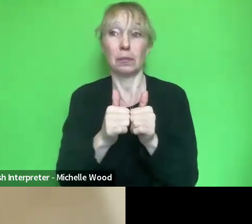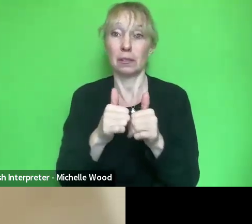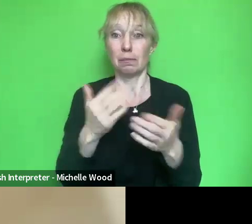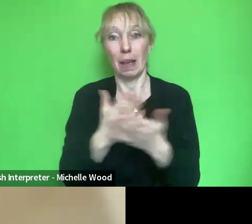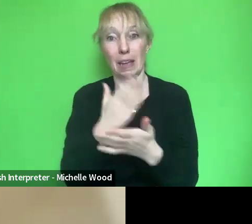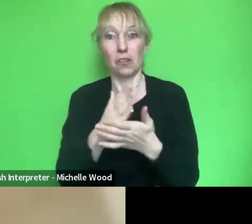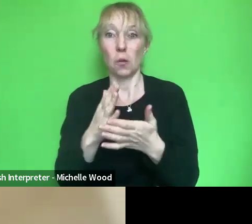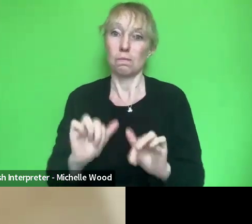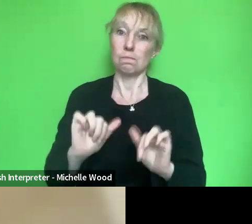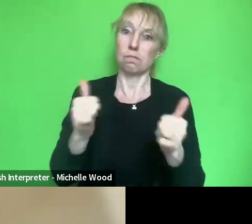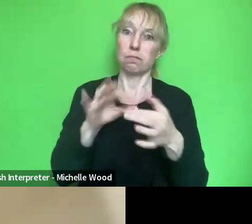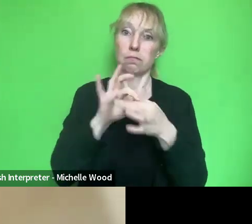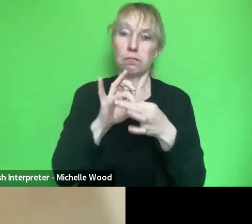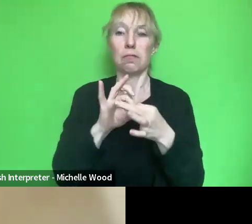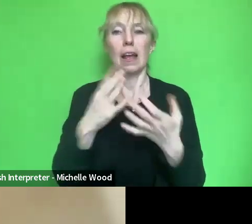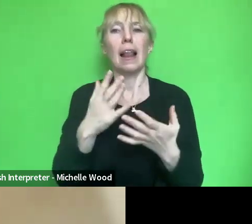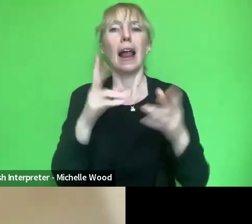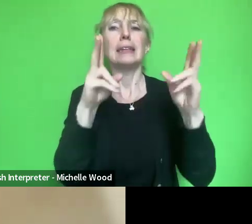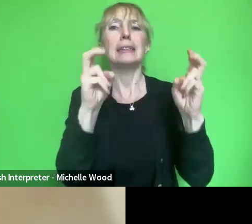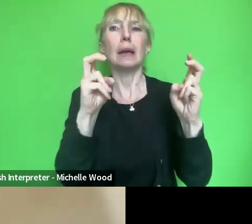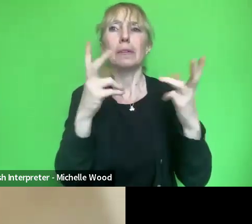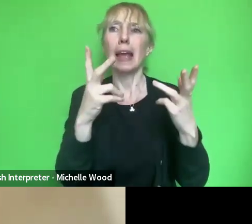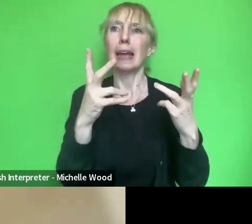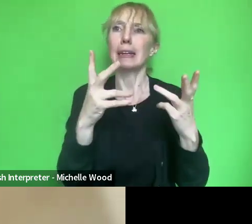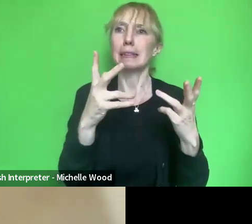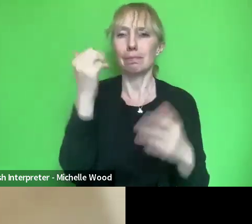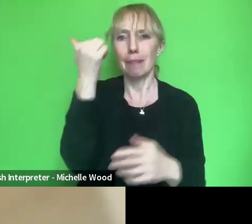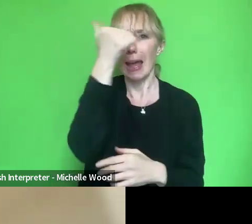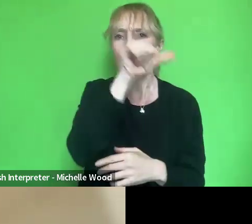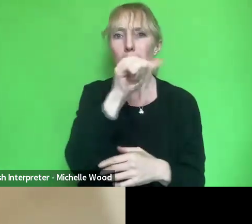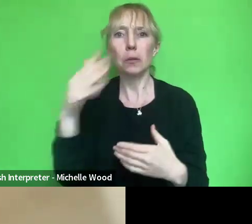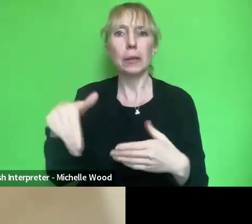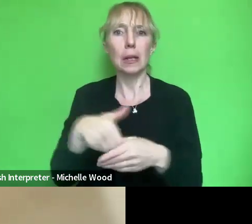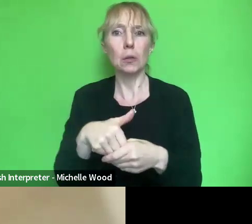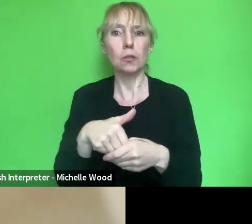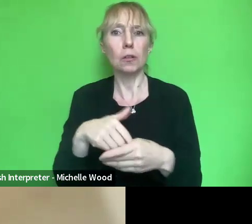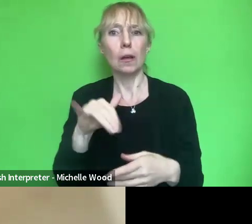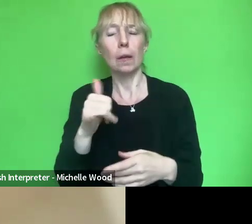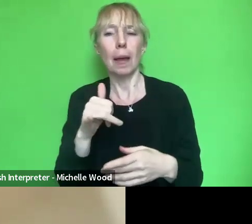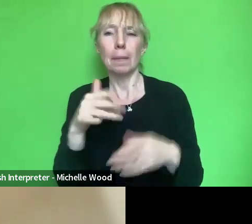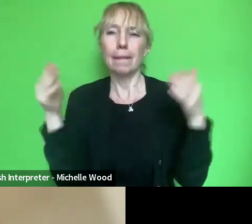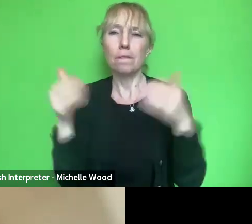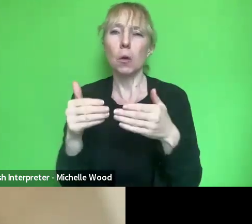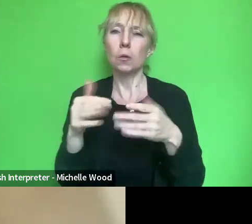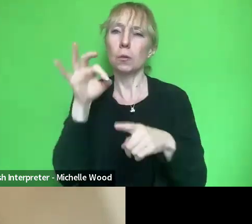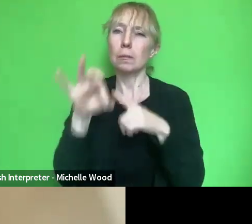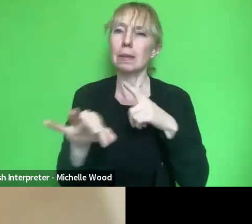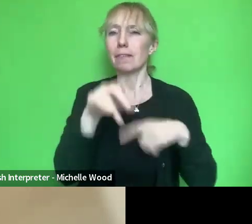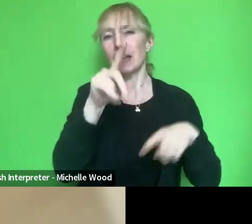that are subject matter experts on inclusion, and they might be focused around specific diversity facets or more broadly,